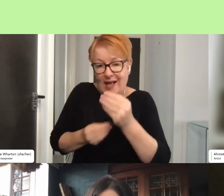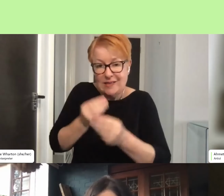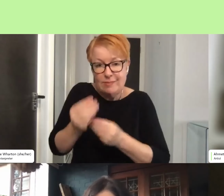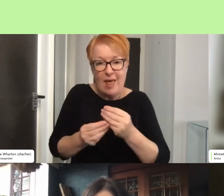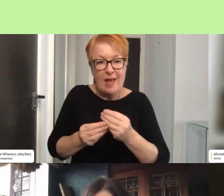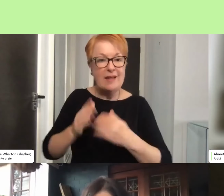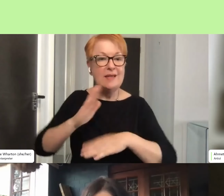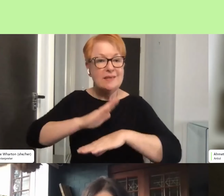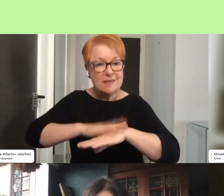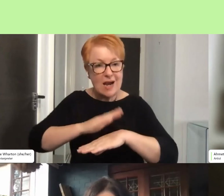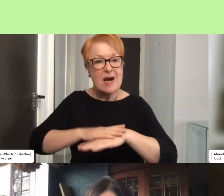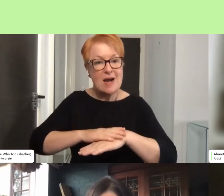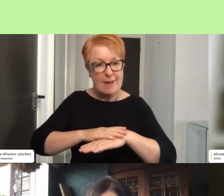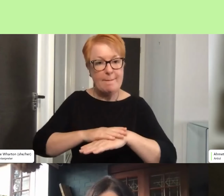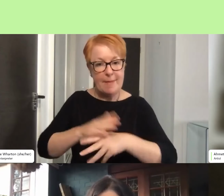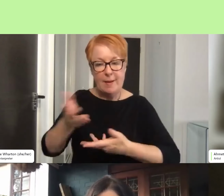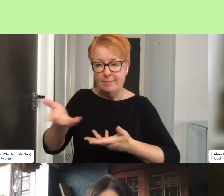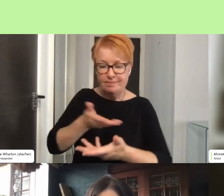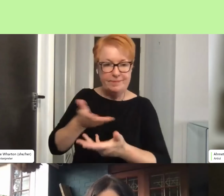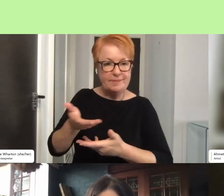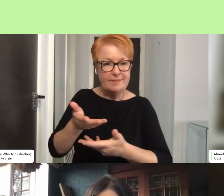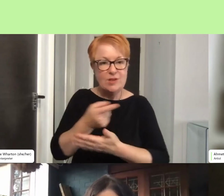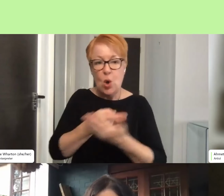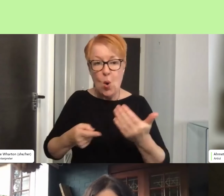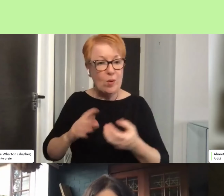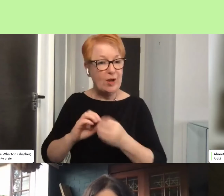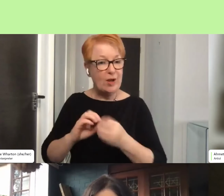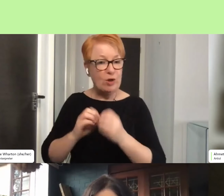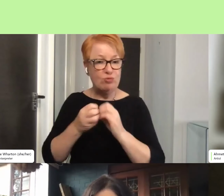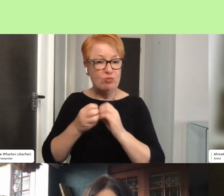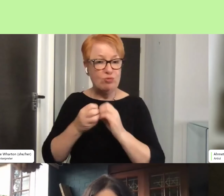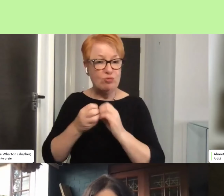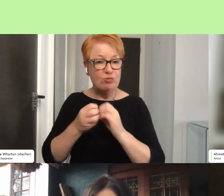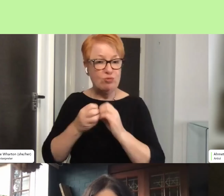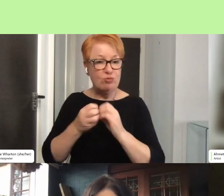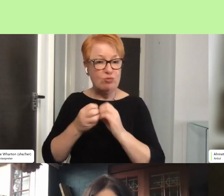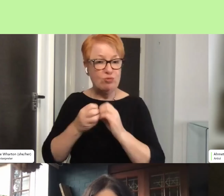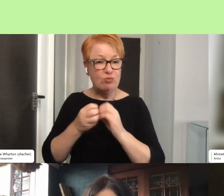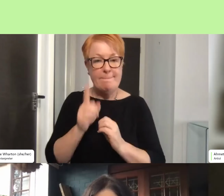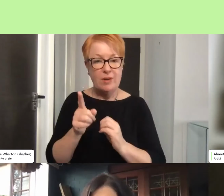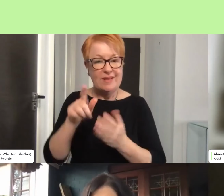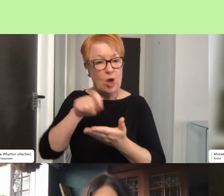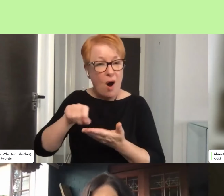creative part is not or concern, creativity or culture part, we just do the